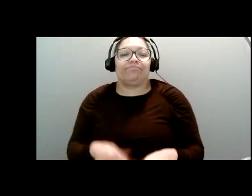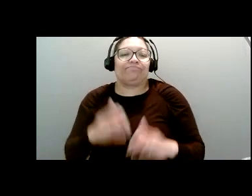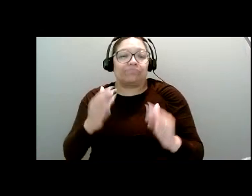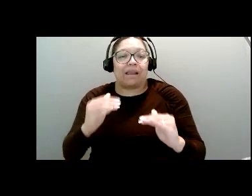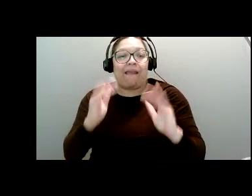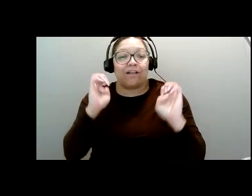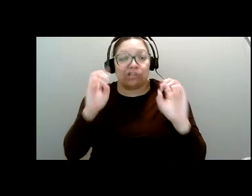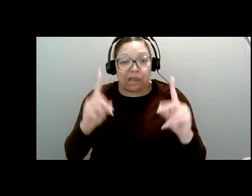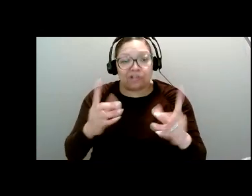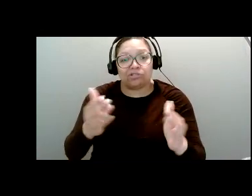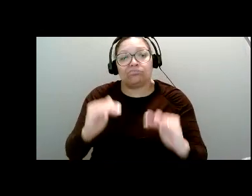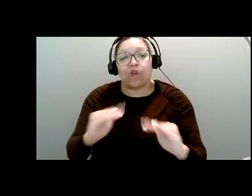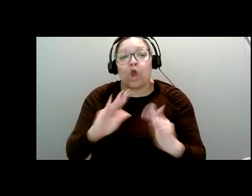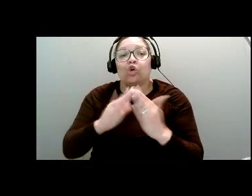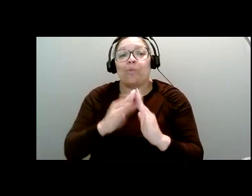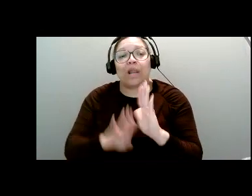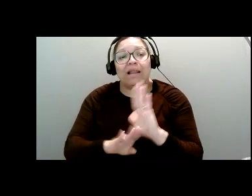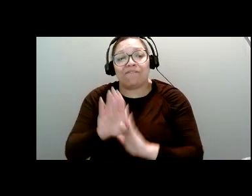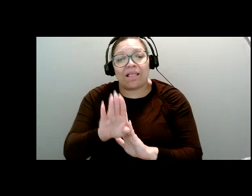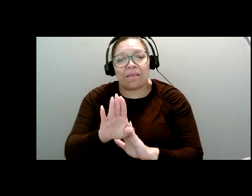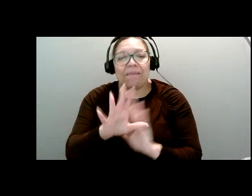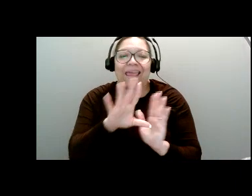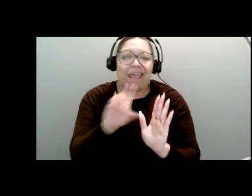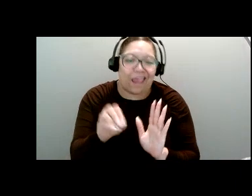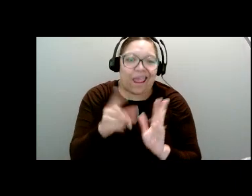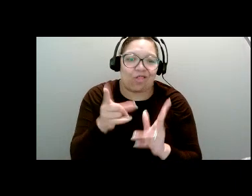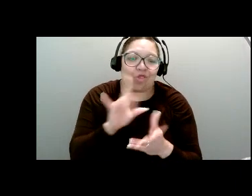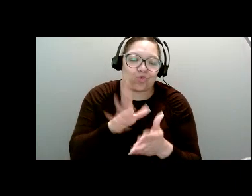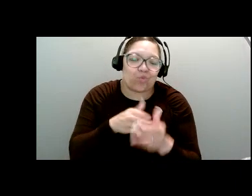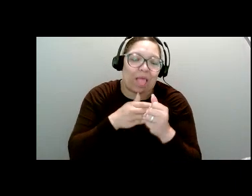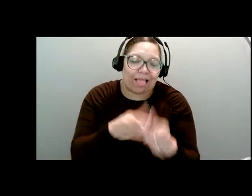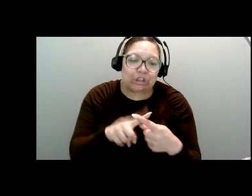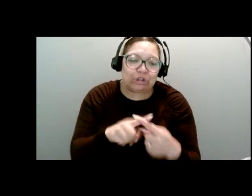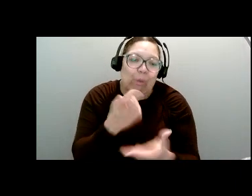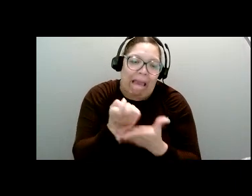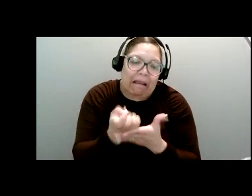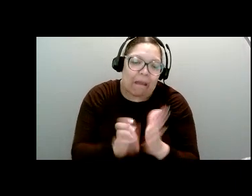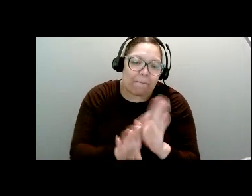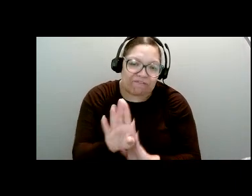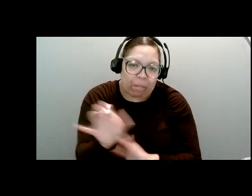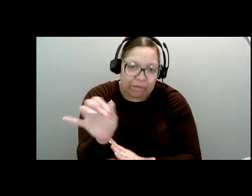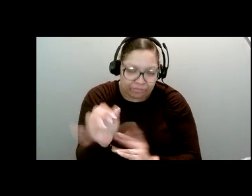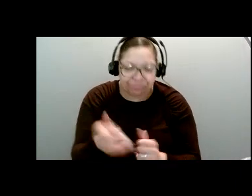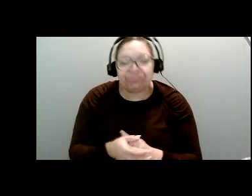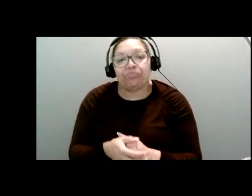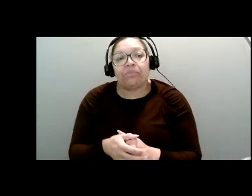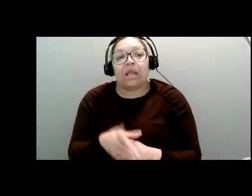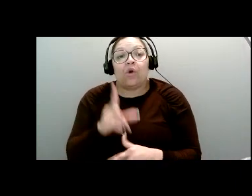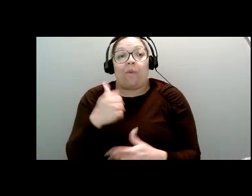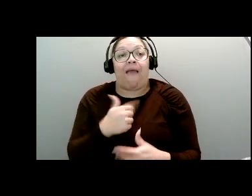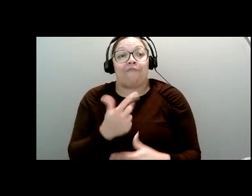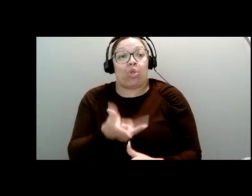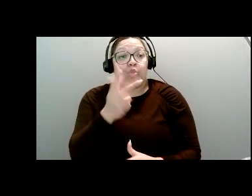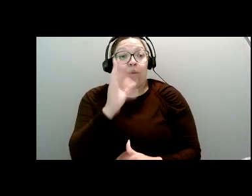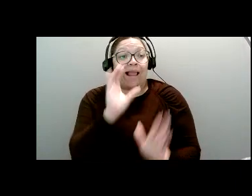and most of the time those do lead to economic development. And on this slide, we have 3 images representing some